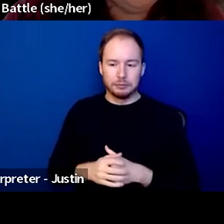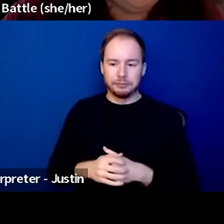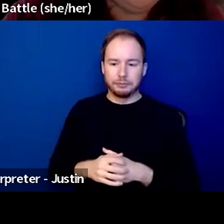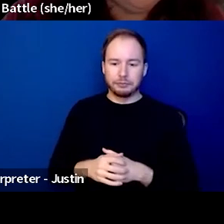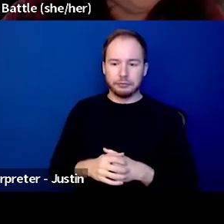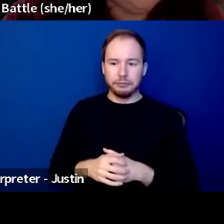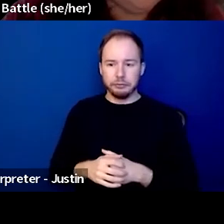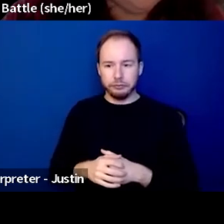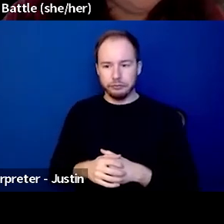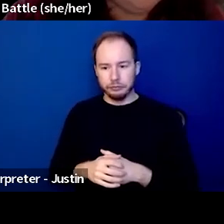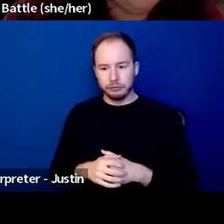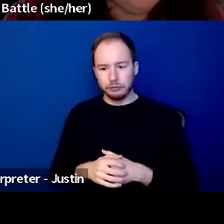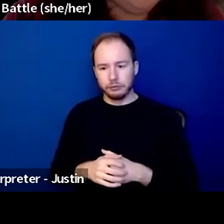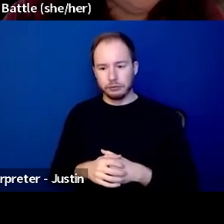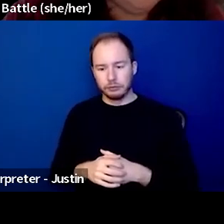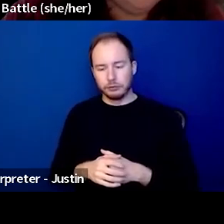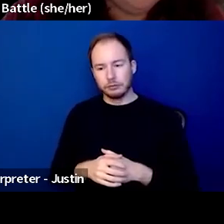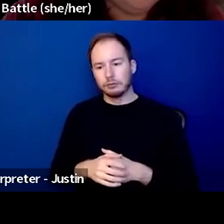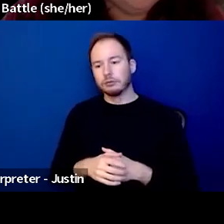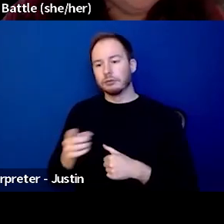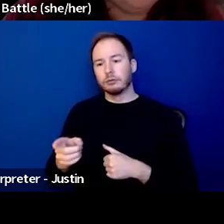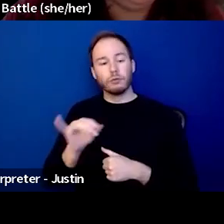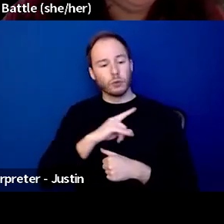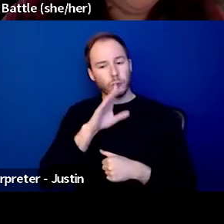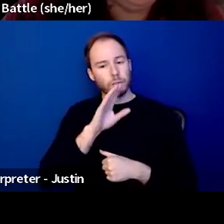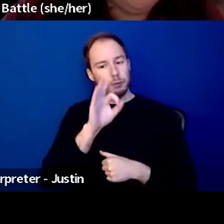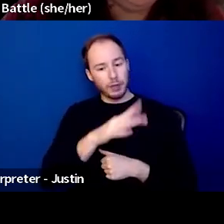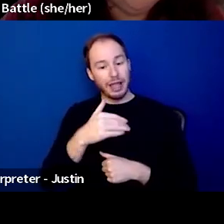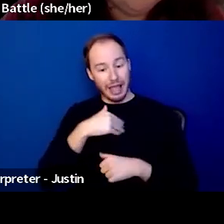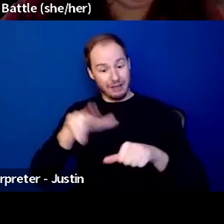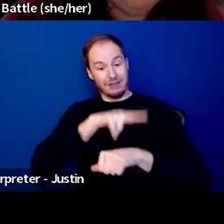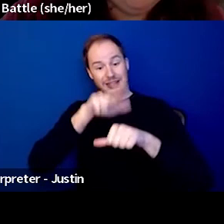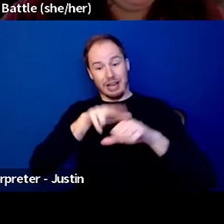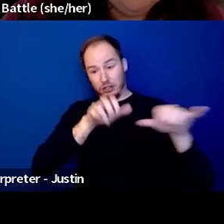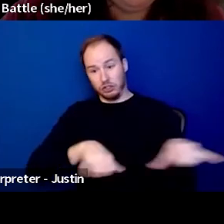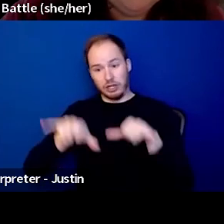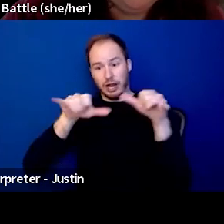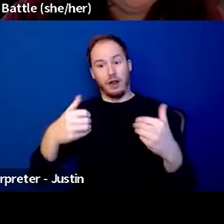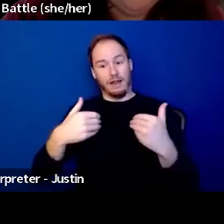Mike, I wanted to just note that there are national standards for risk assessment,